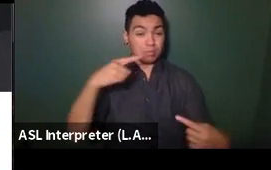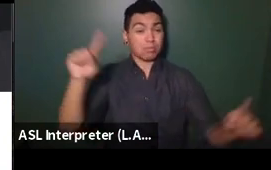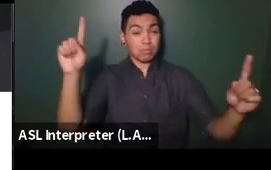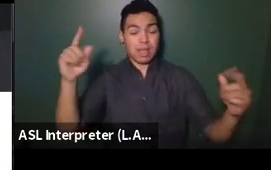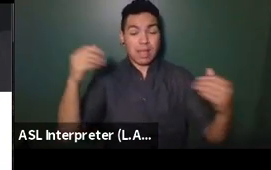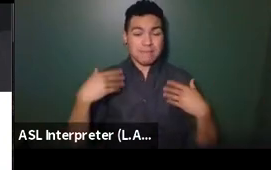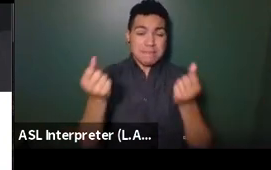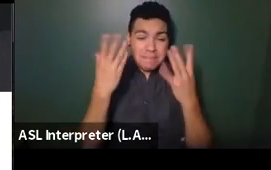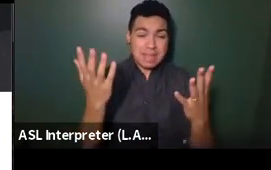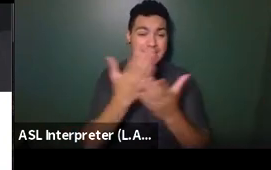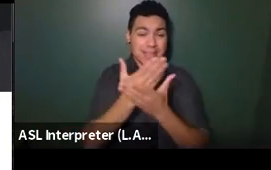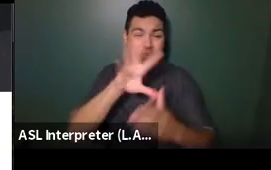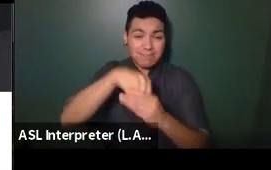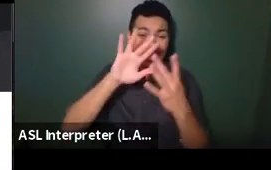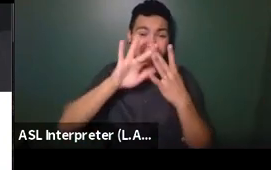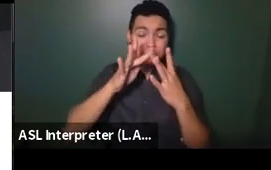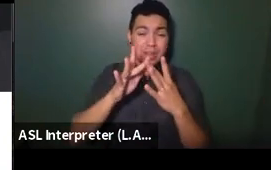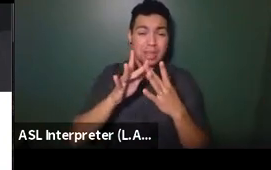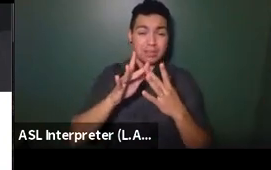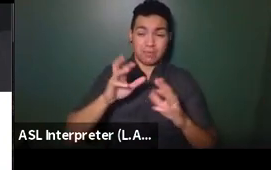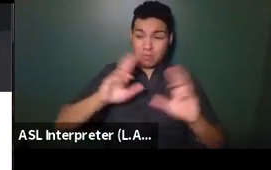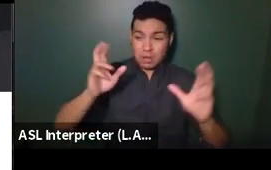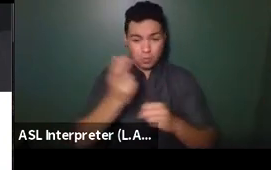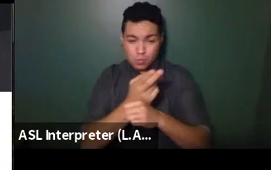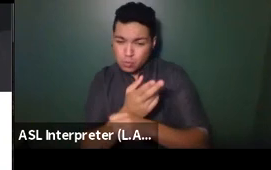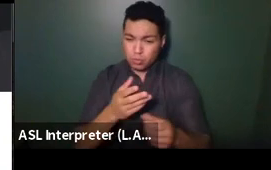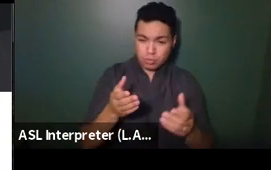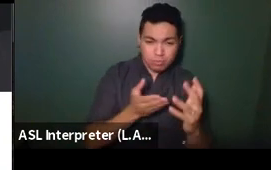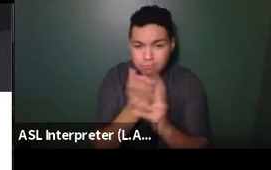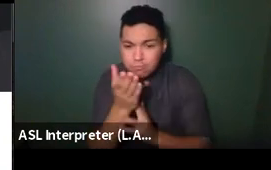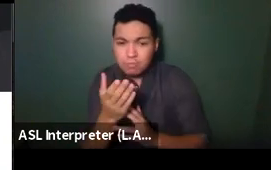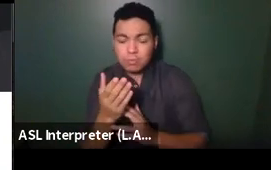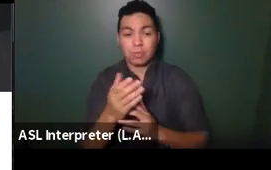Jeff Crawford: It really begs the question for us to think about what is this assessment really measuring?